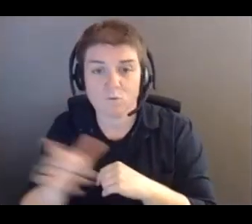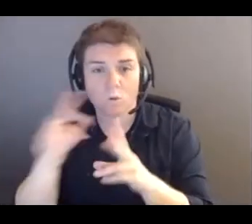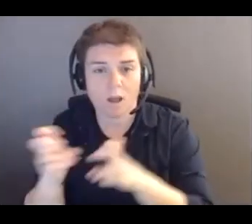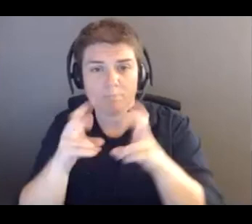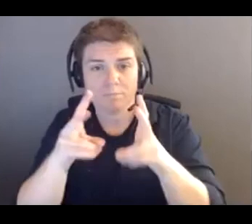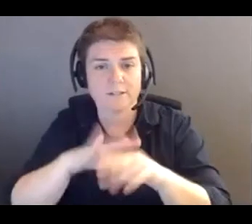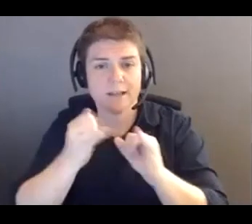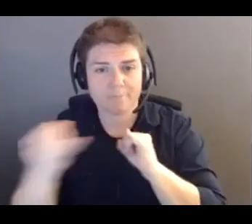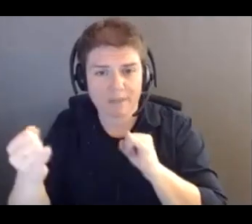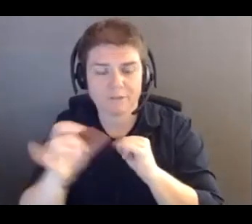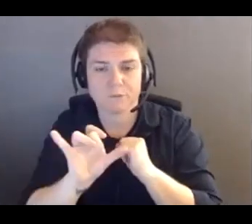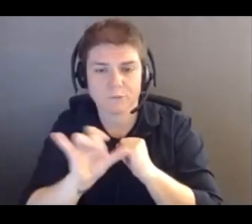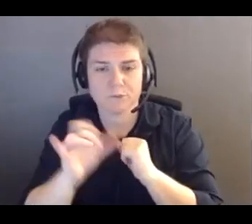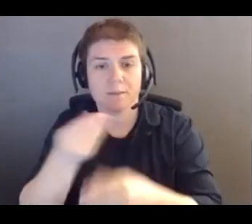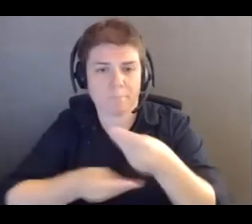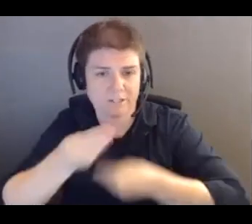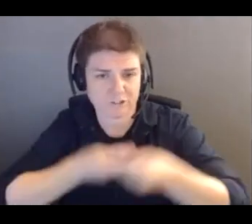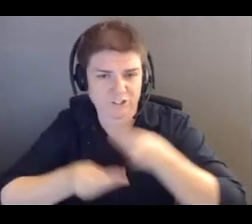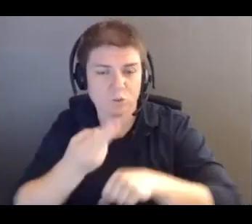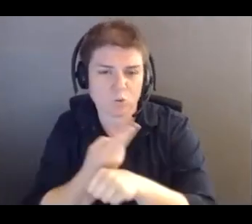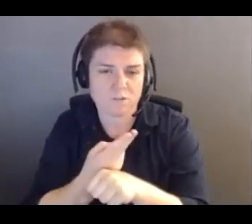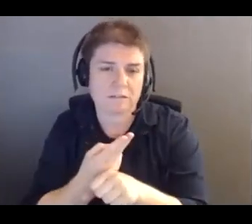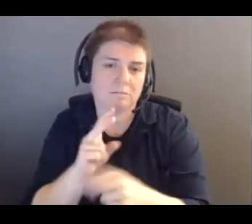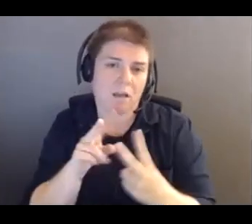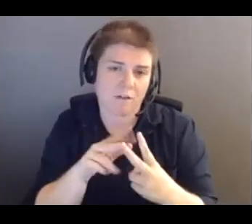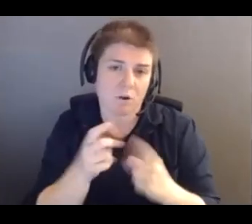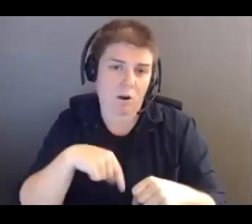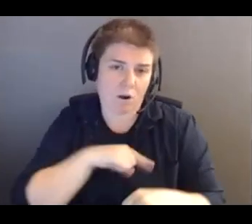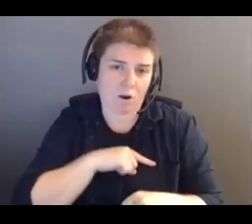as well as a project budget using either our standard budget template or you can use your